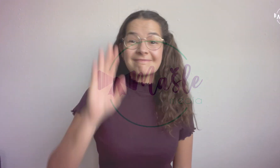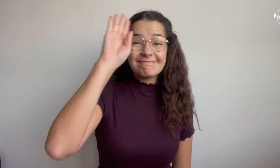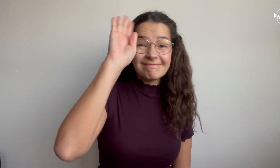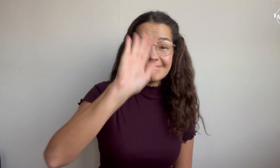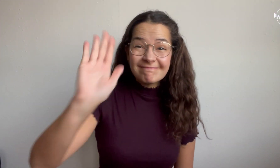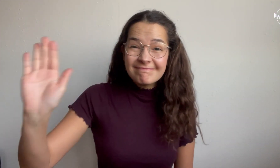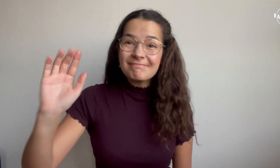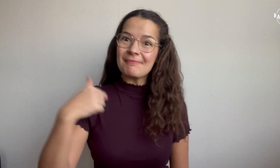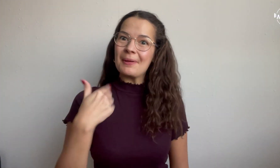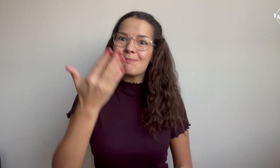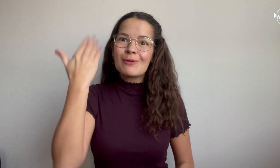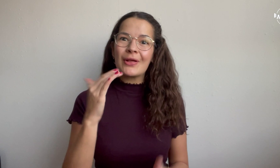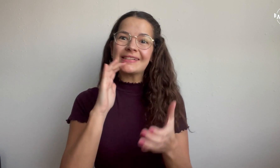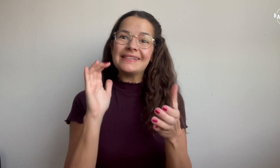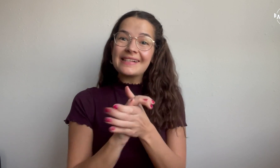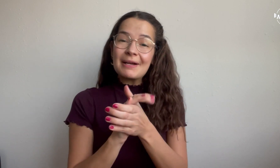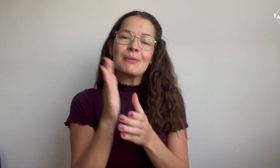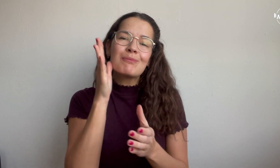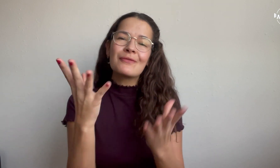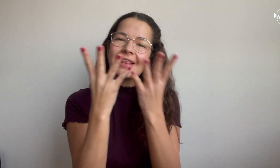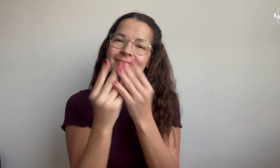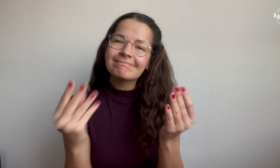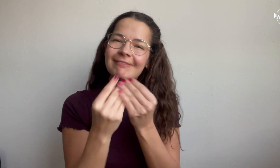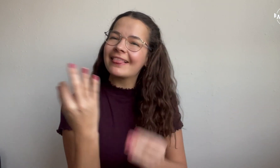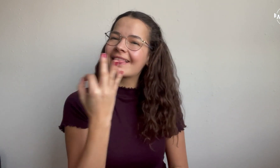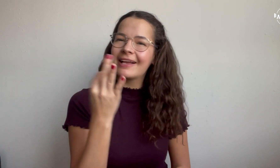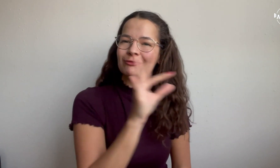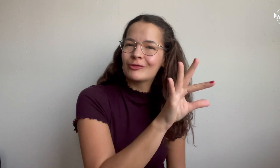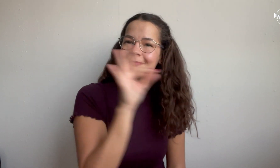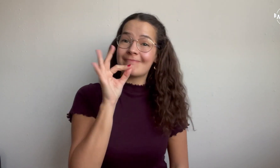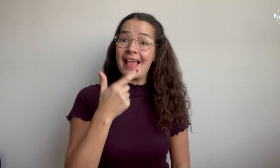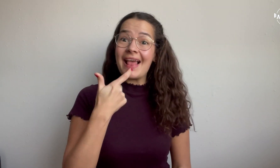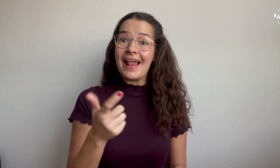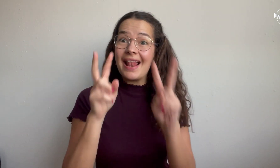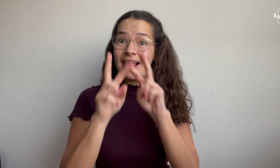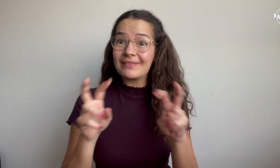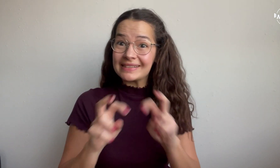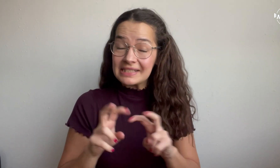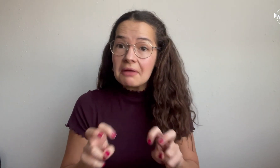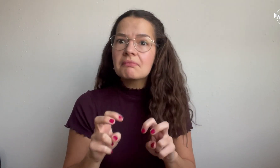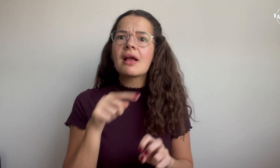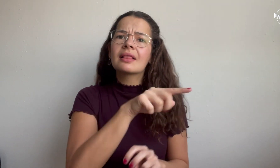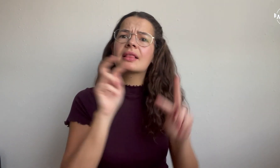Hello! I’ve promised to tell you something about sign language linguistics.